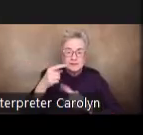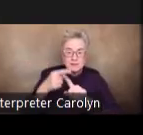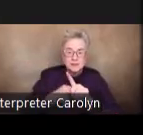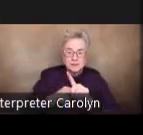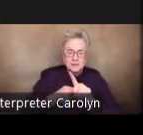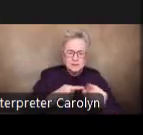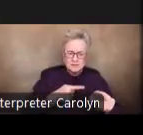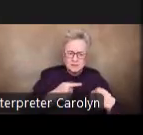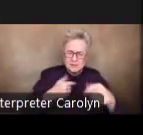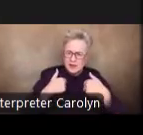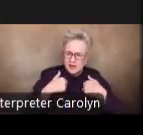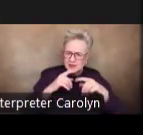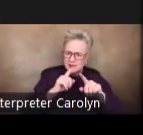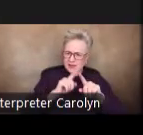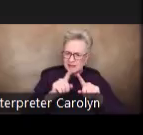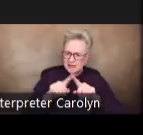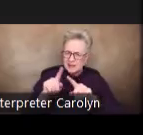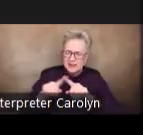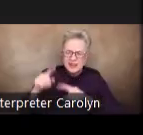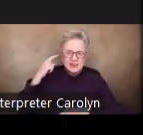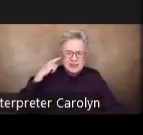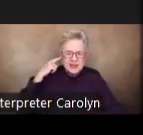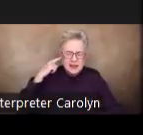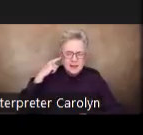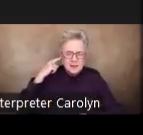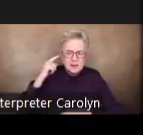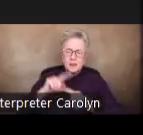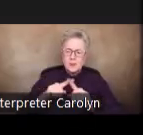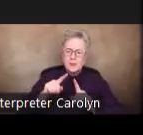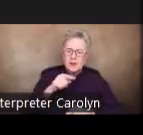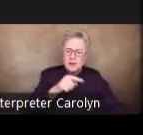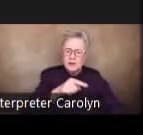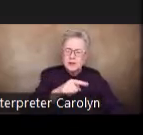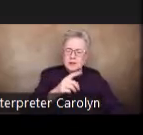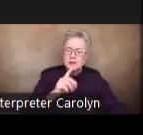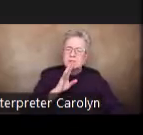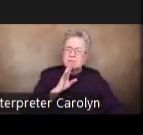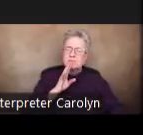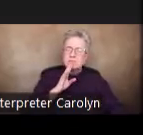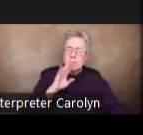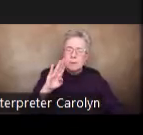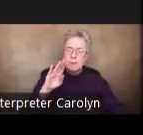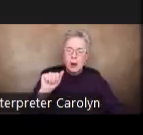of different sounds, but says ba for ball, bottle and bath.